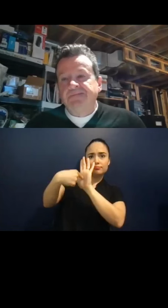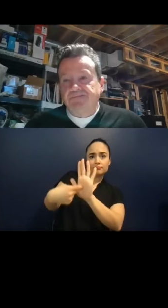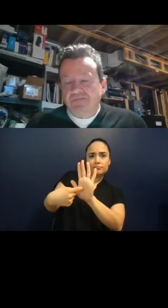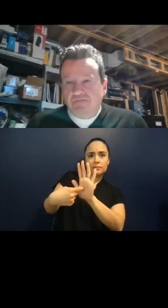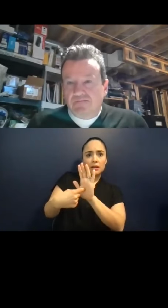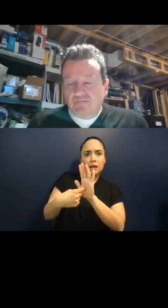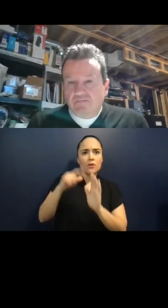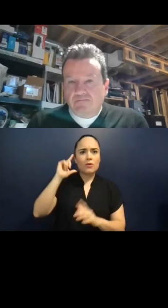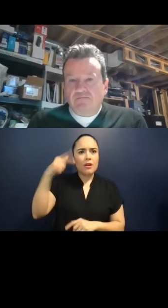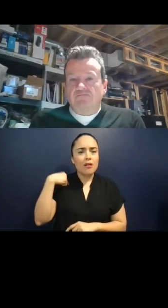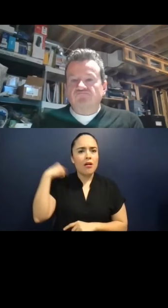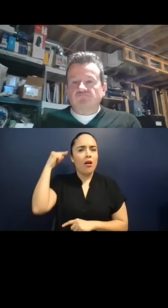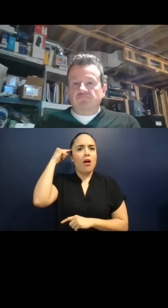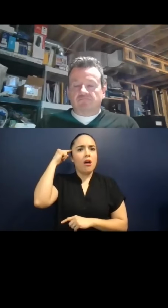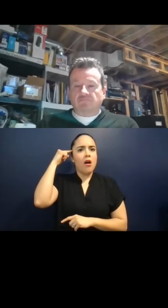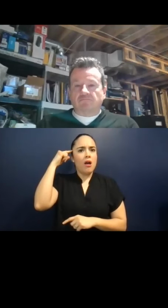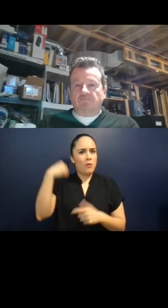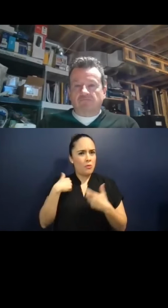there is a contact the ministry of health through the